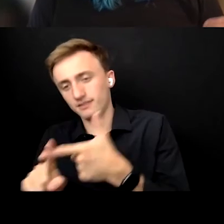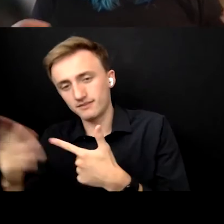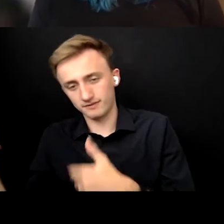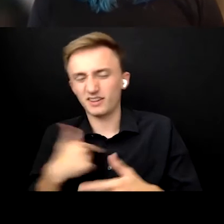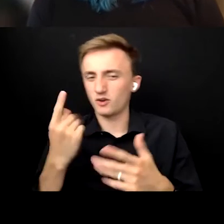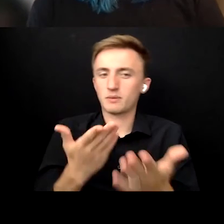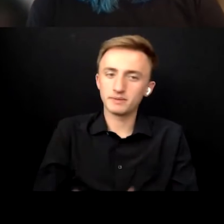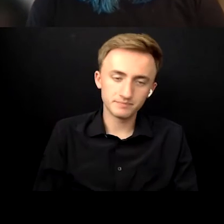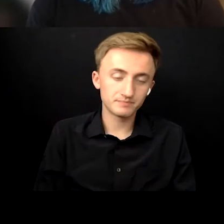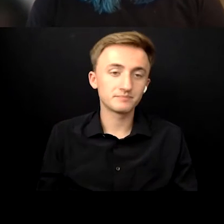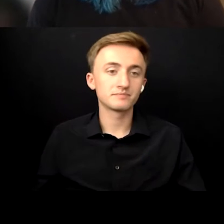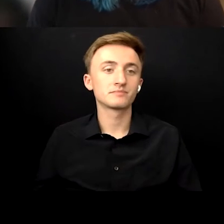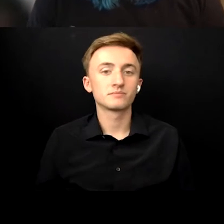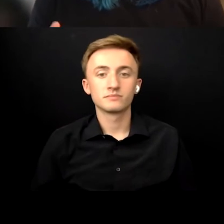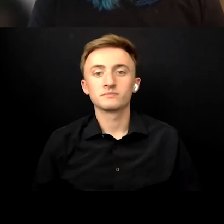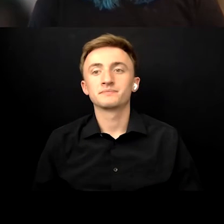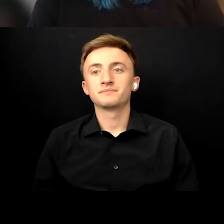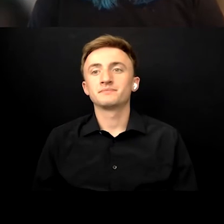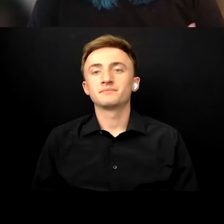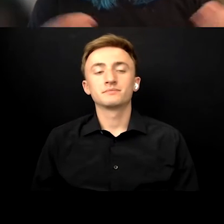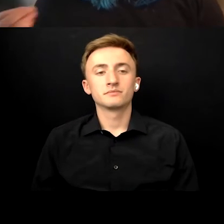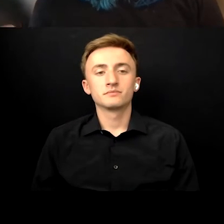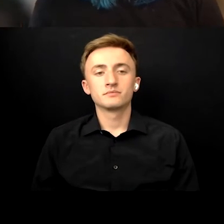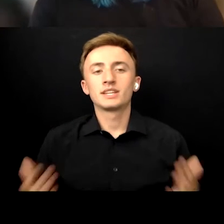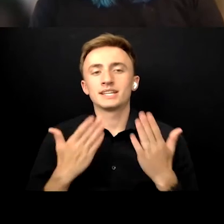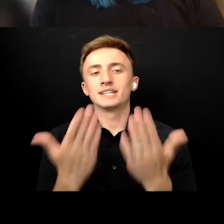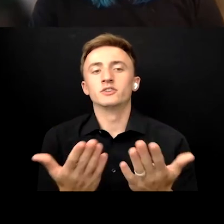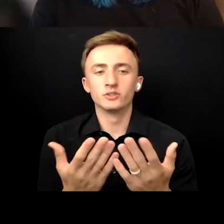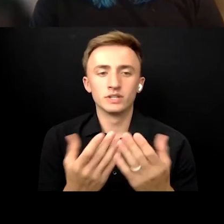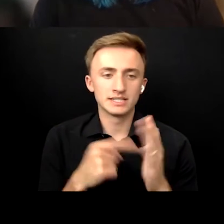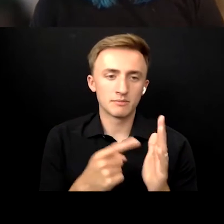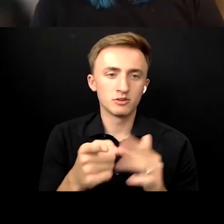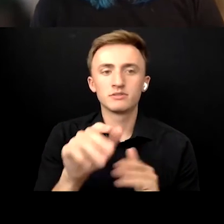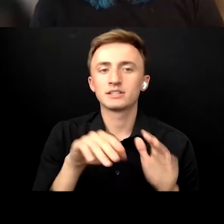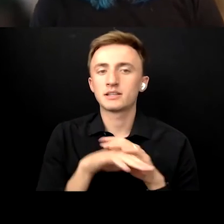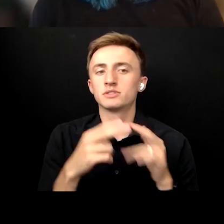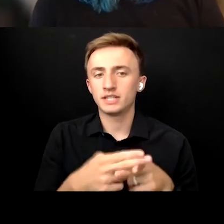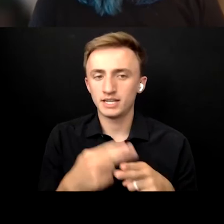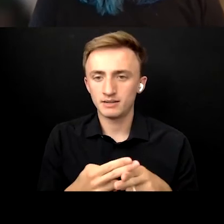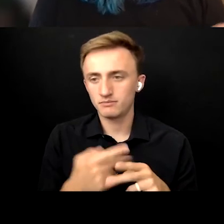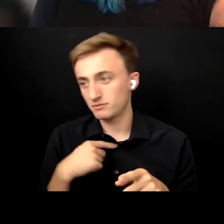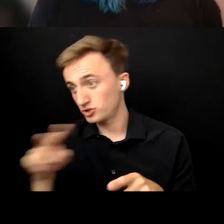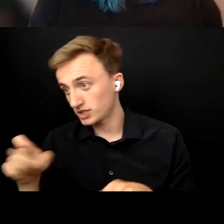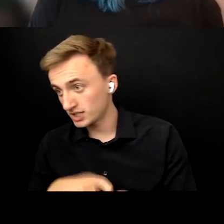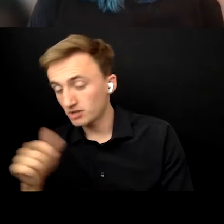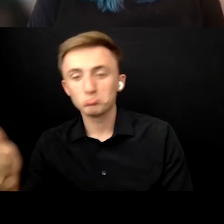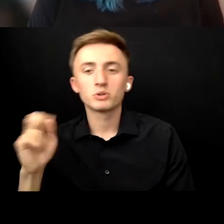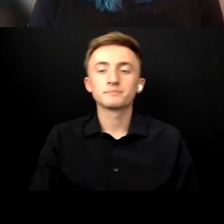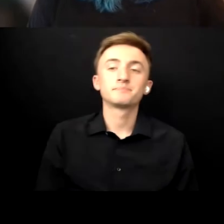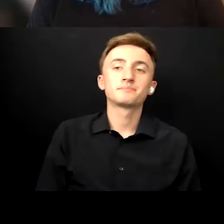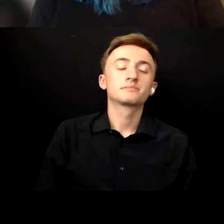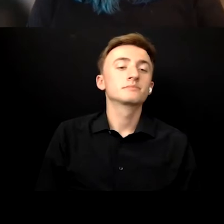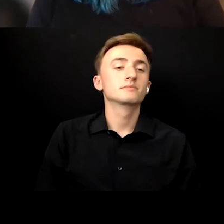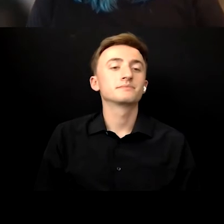I want to give an example of the accessible name situation. Took check my time. First example here,